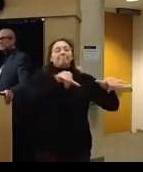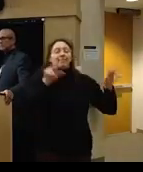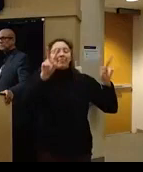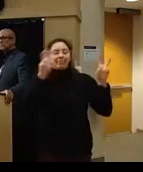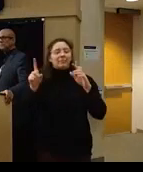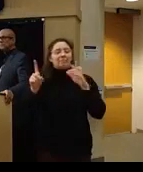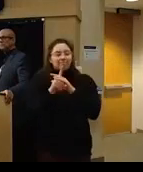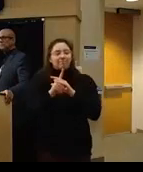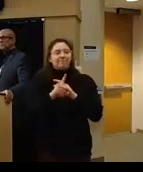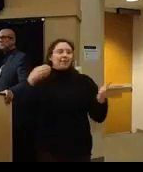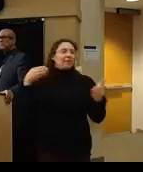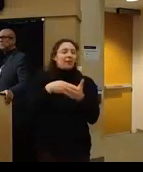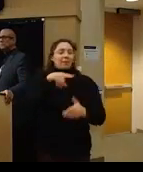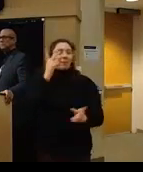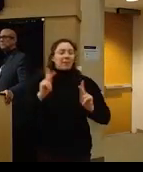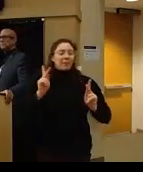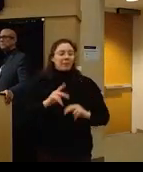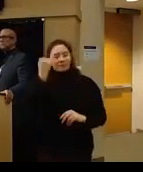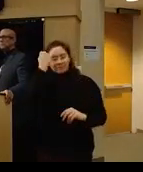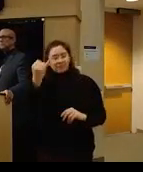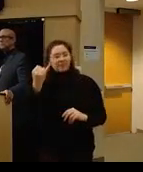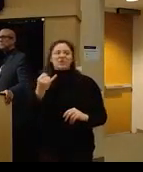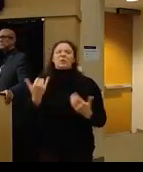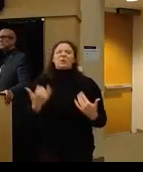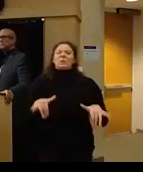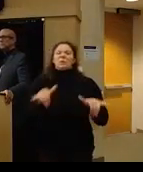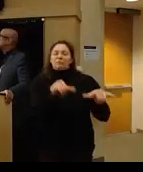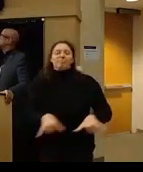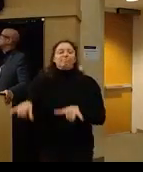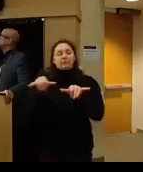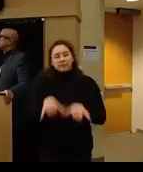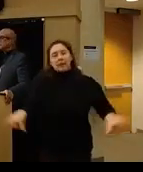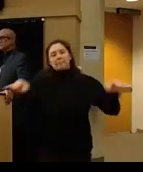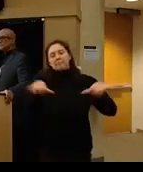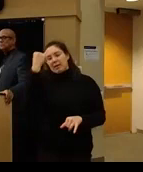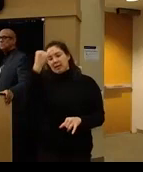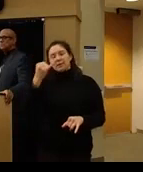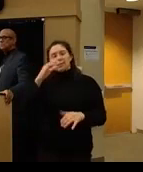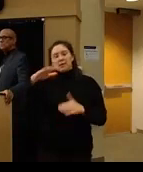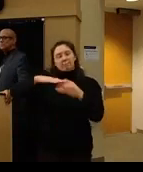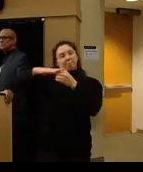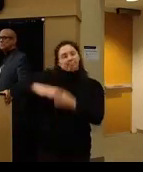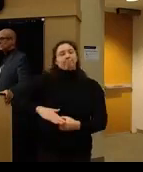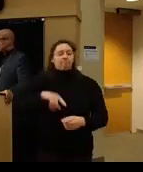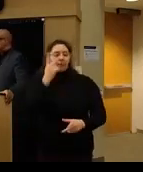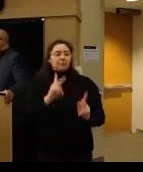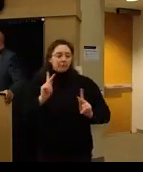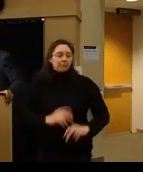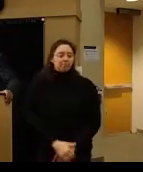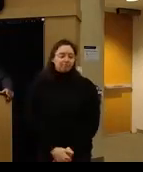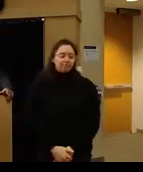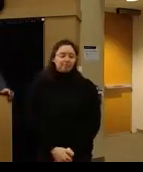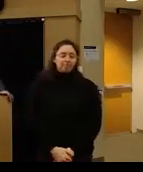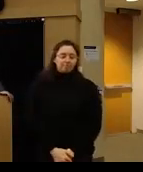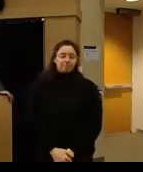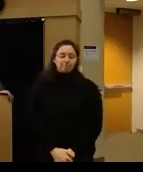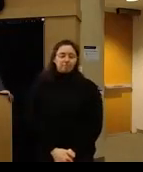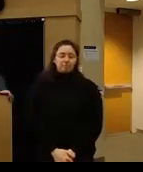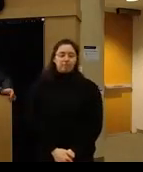of anti-blackness and ideas that perpetuate this idea of inferiority of black people what we find